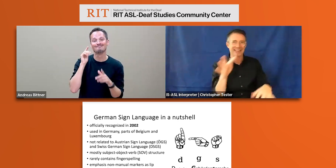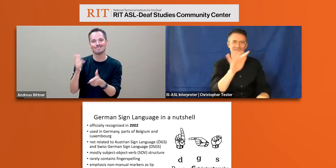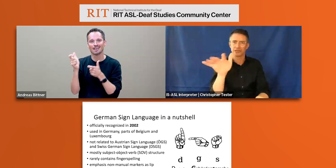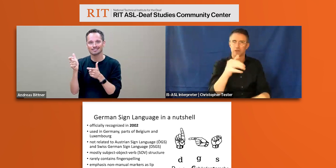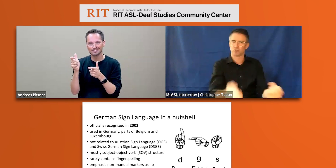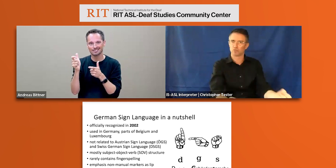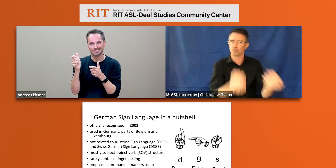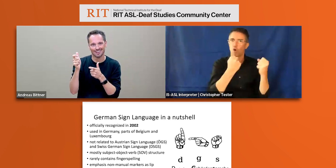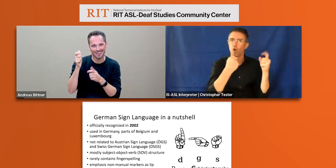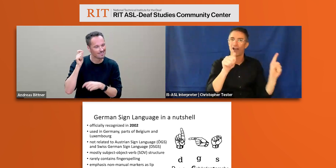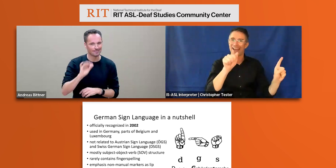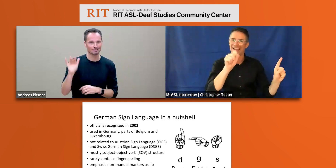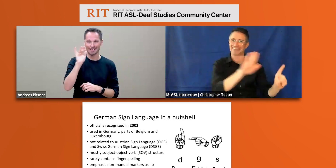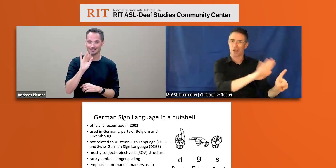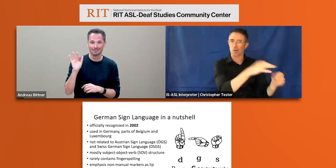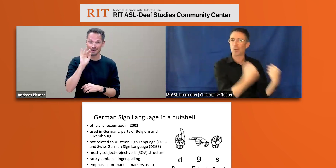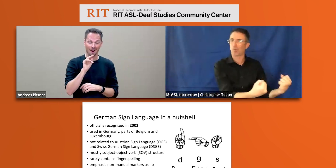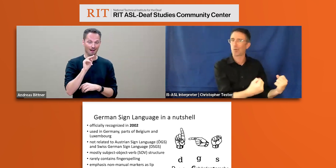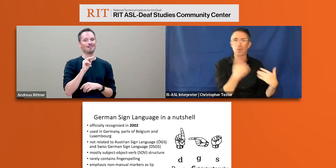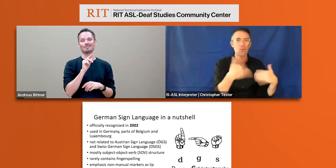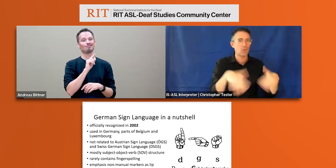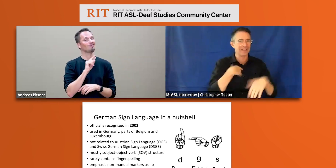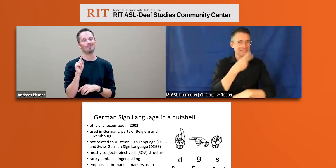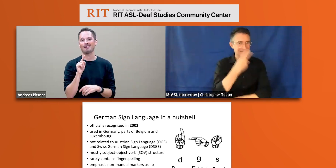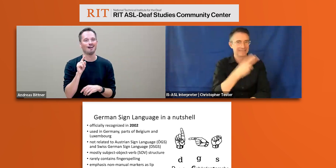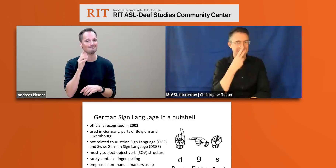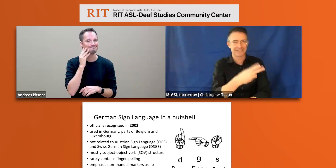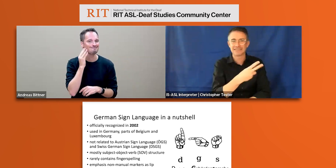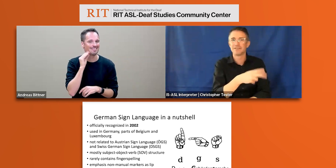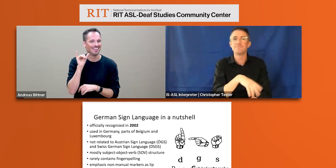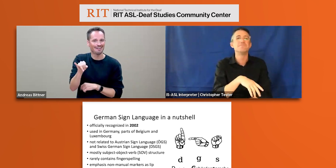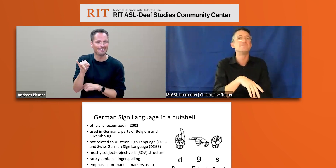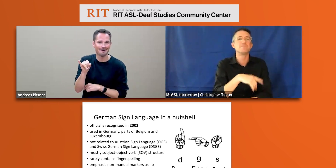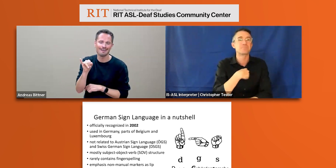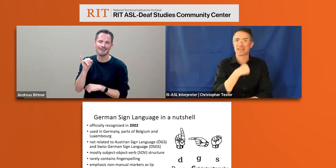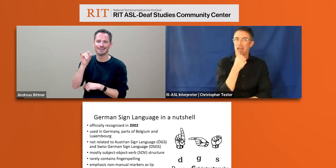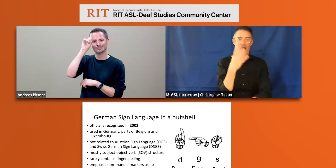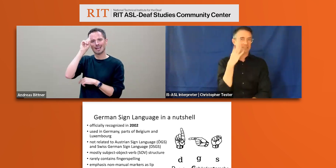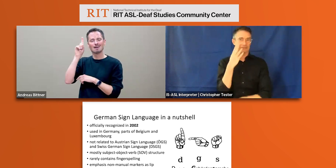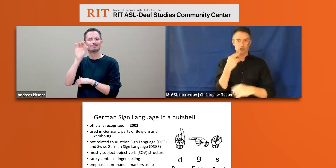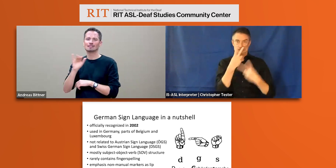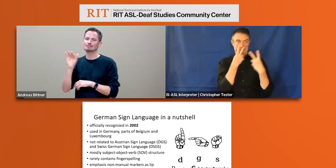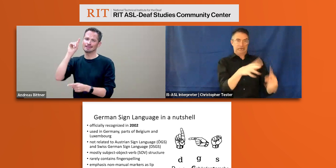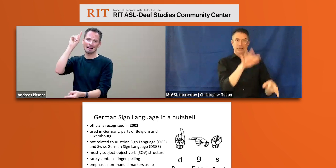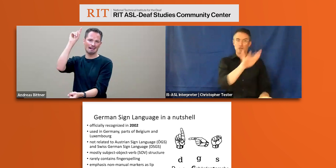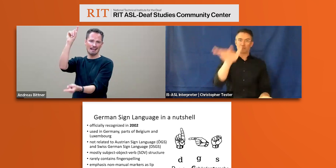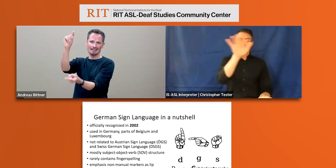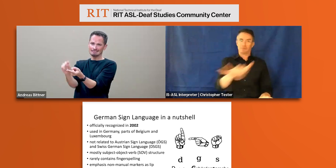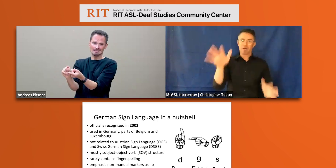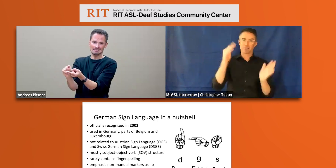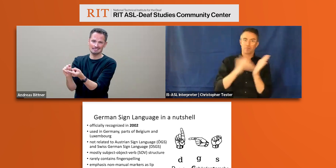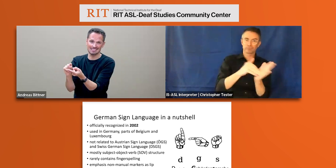When people are having conversations in ASL, there's a lot of fingerspelling.